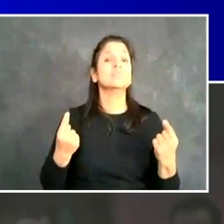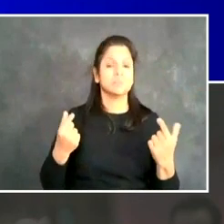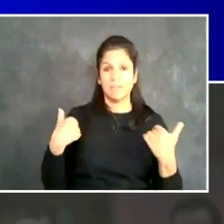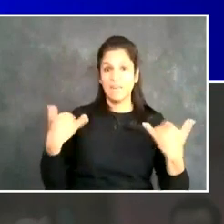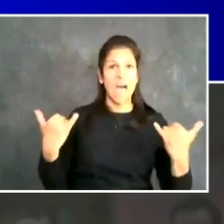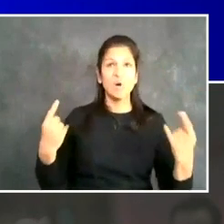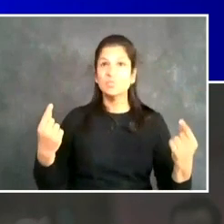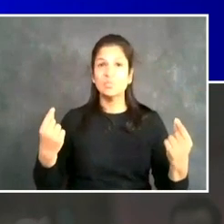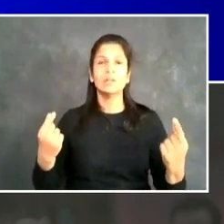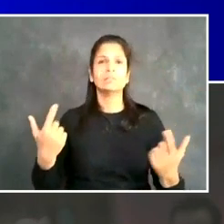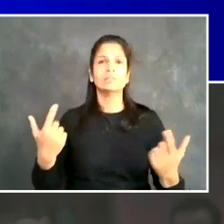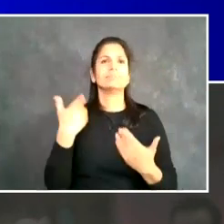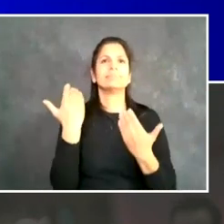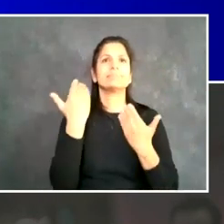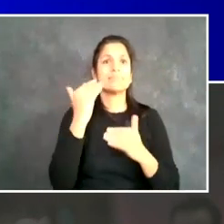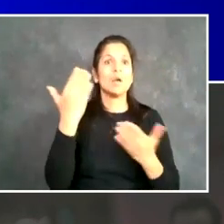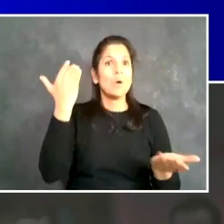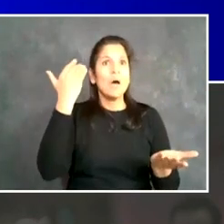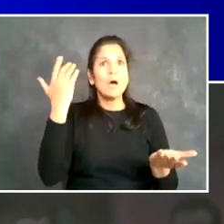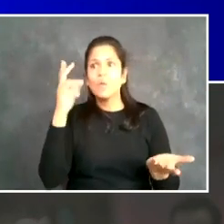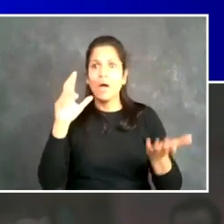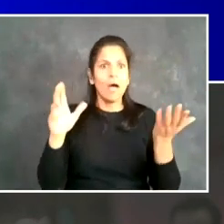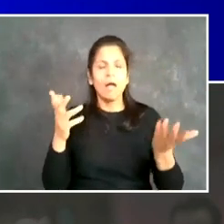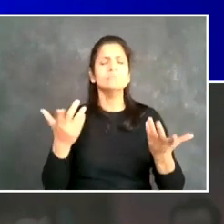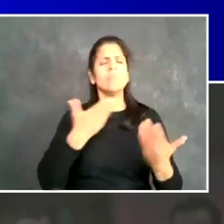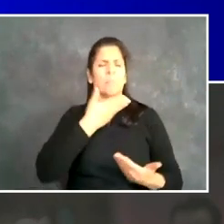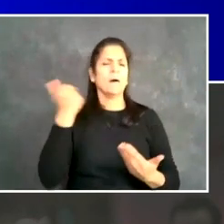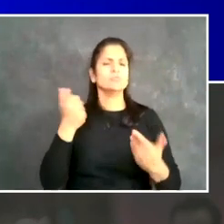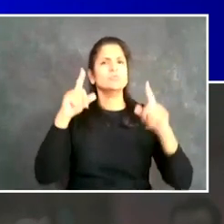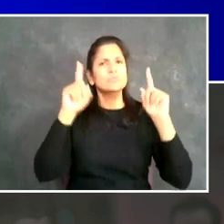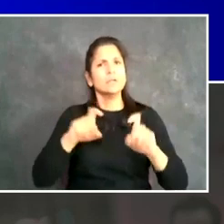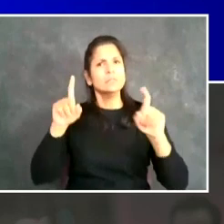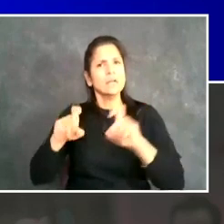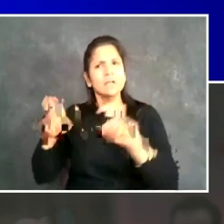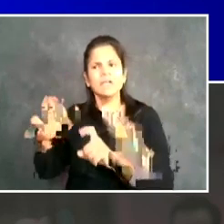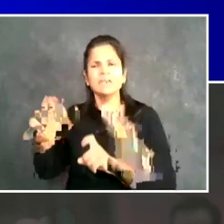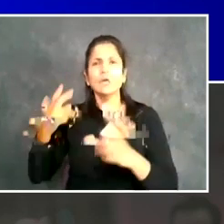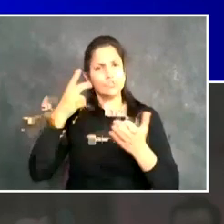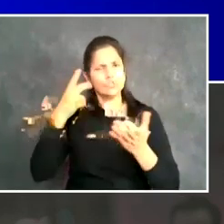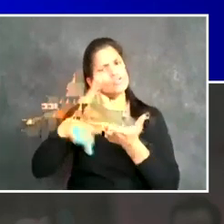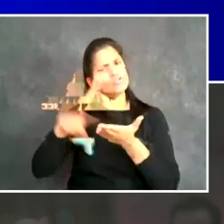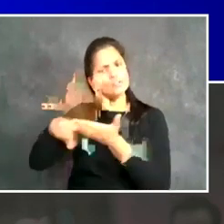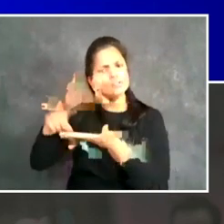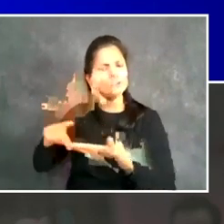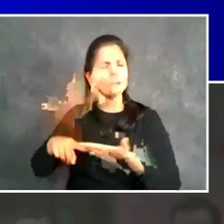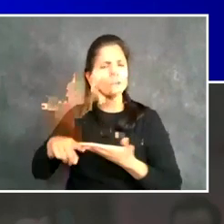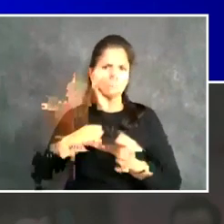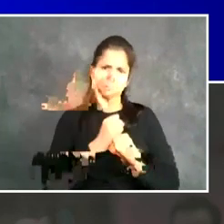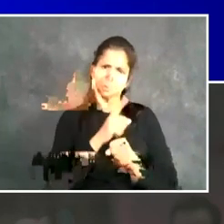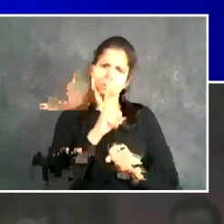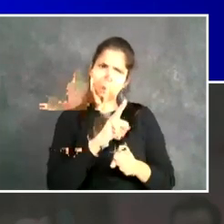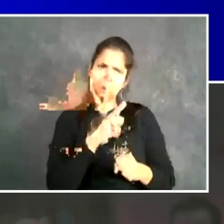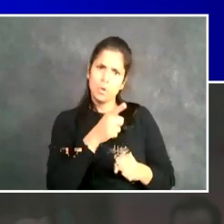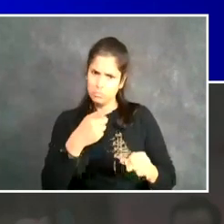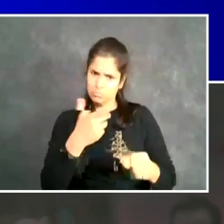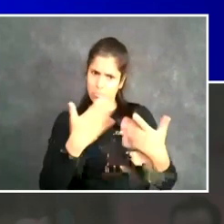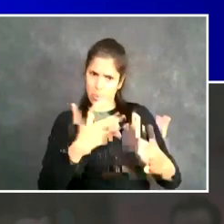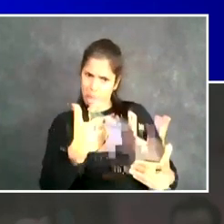ON TOP OF THAT, WE ARE SEEING REALLY IMPRESSIVE RESULTS WITH